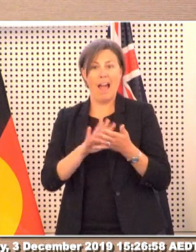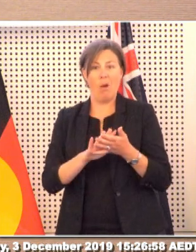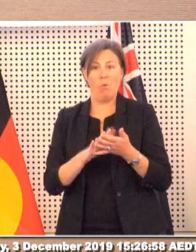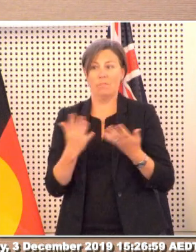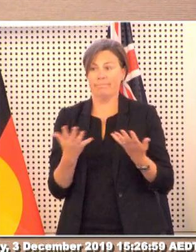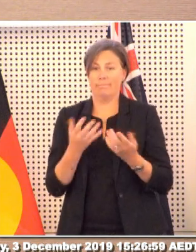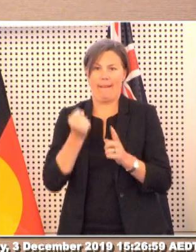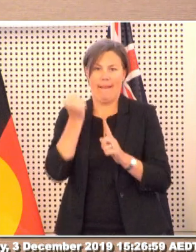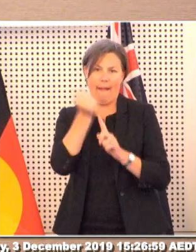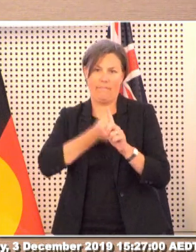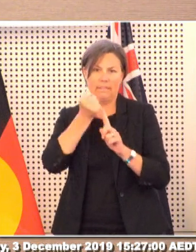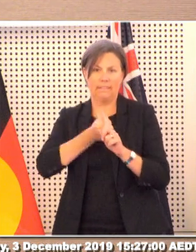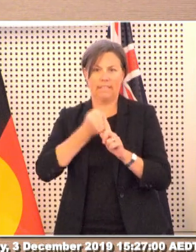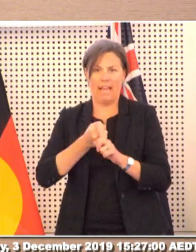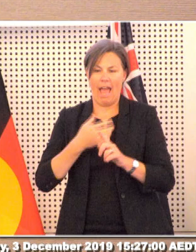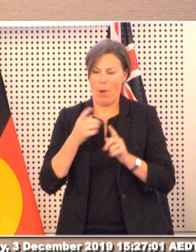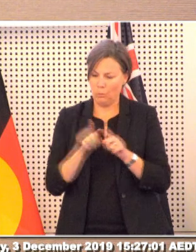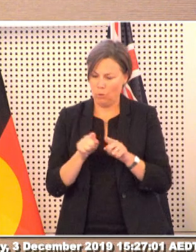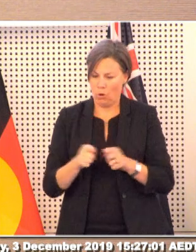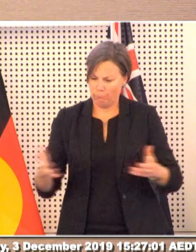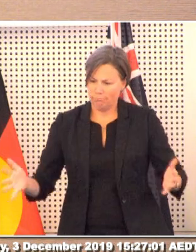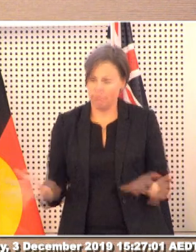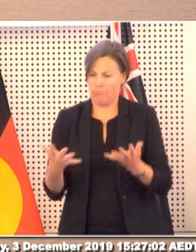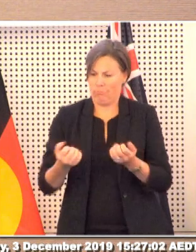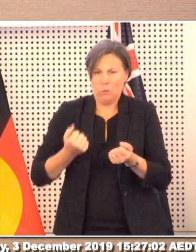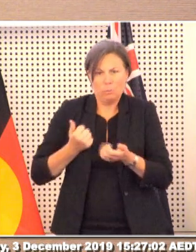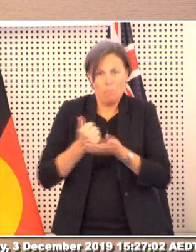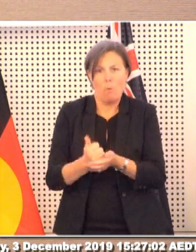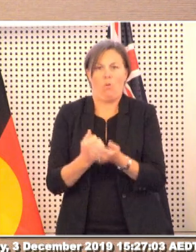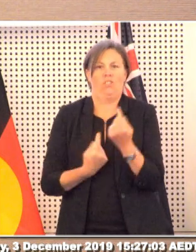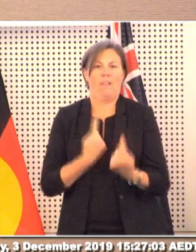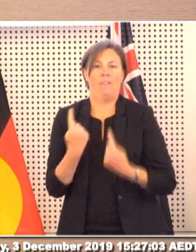disempowerment, and sometimes, I think, a sense of hopelessness.